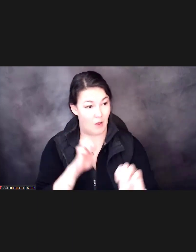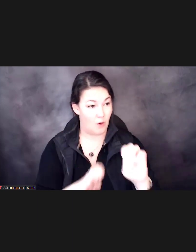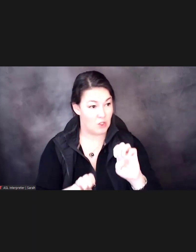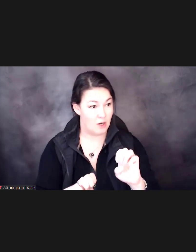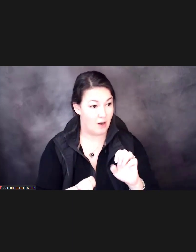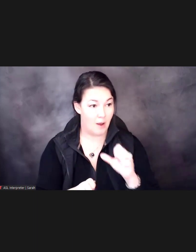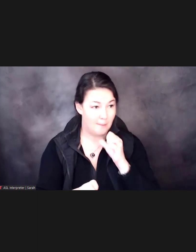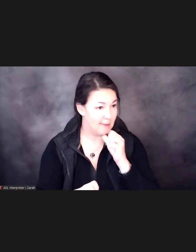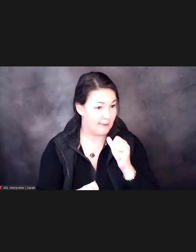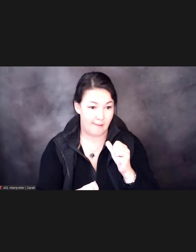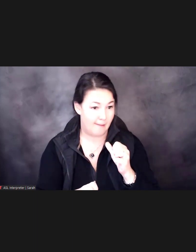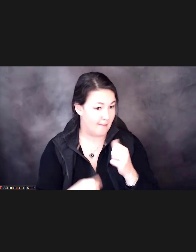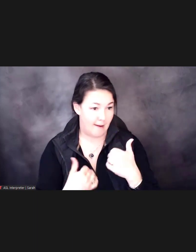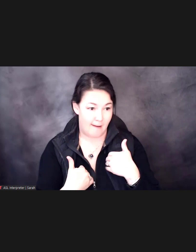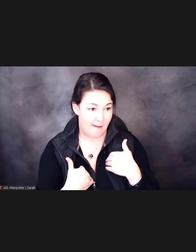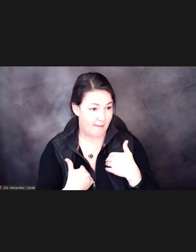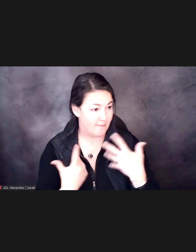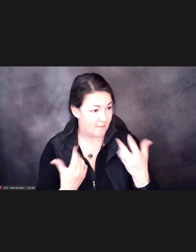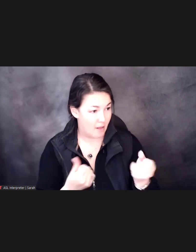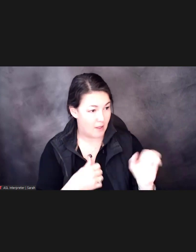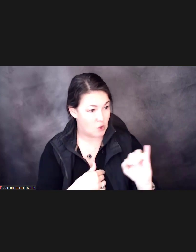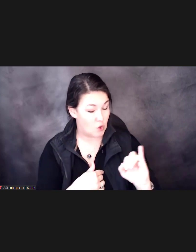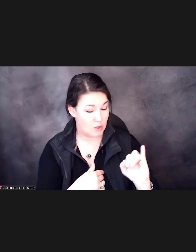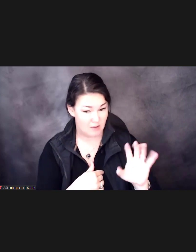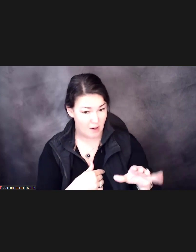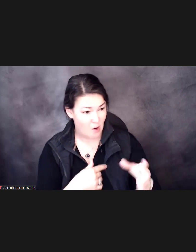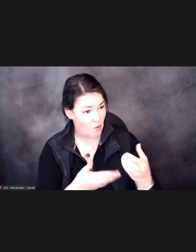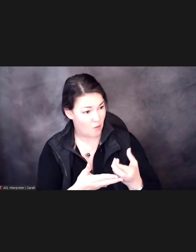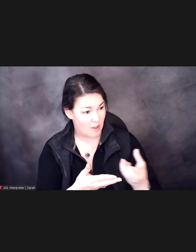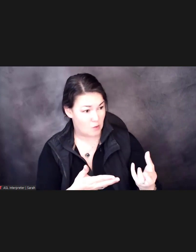evaluation, but does not have health insurance, are there